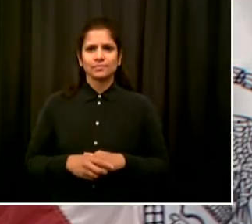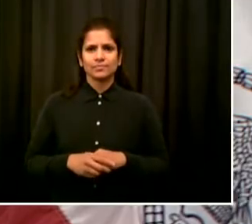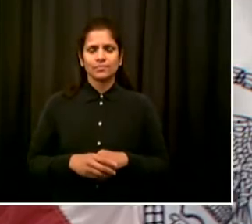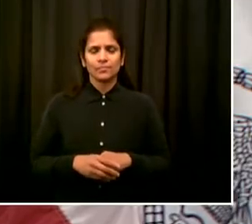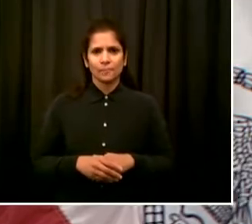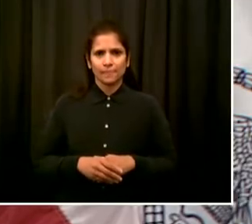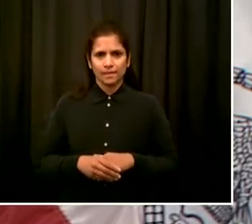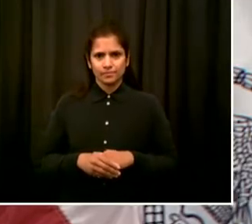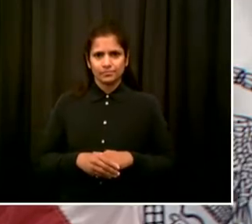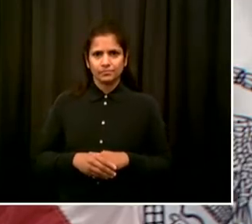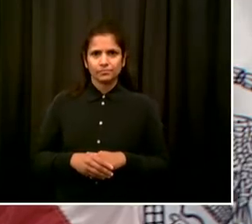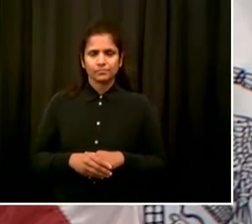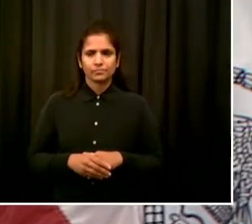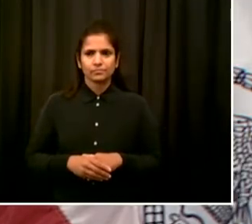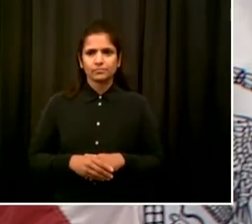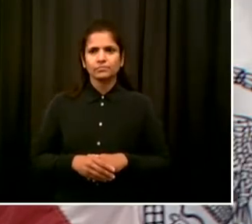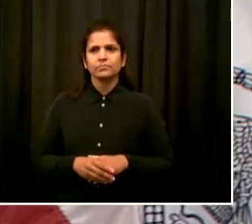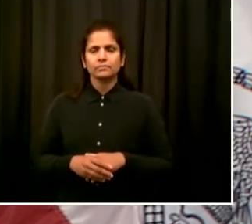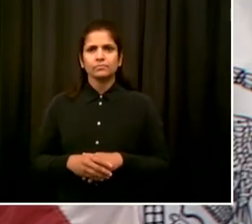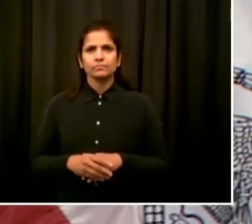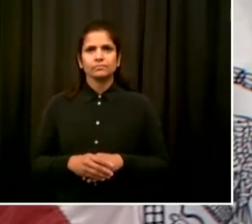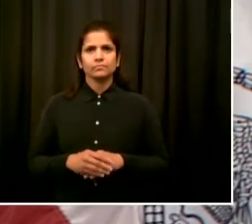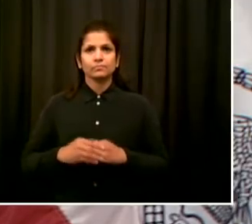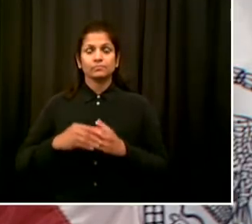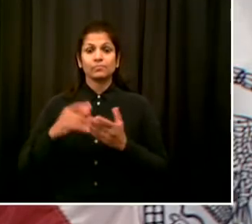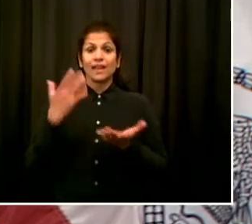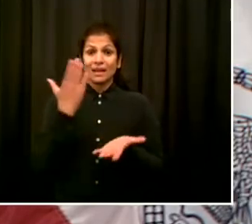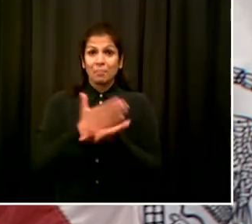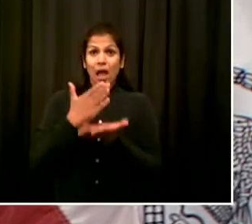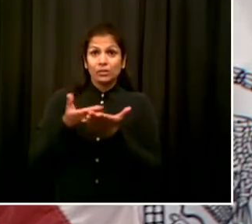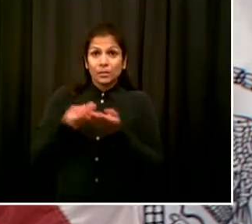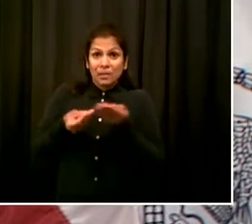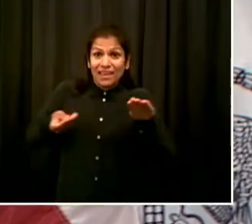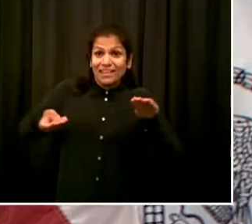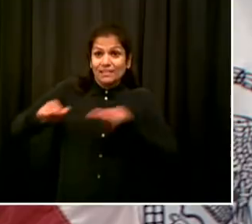WITH THAT, WE WILL TURN TO OUR CALLINGS IN THE MEDIA.